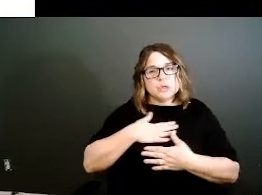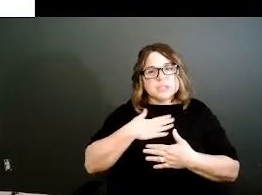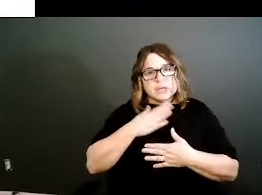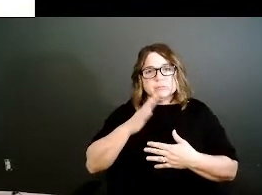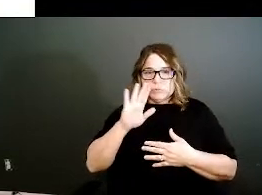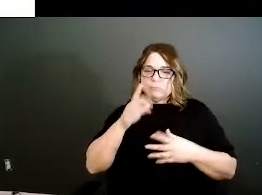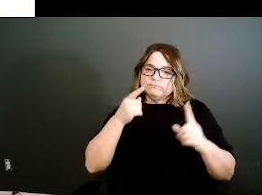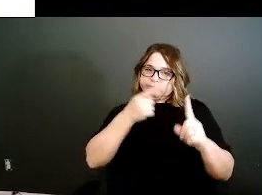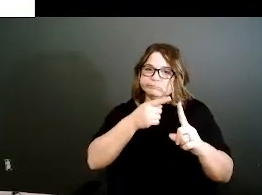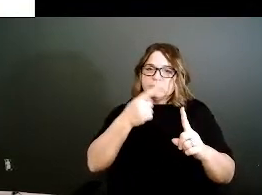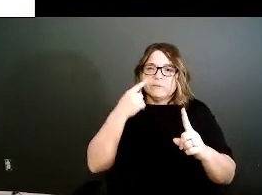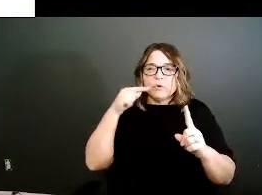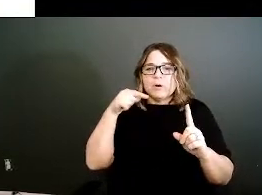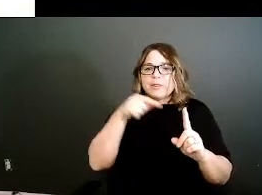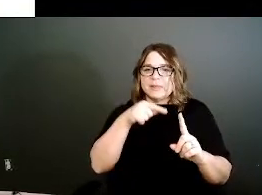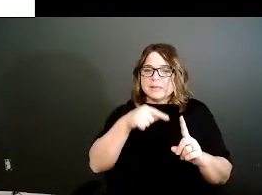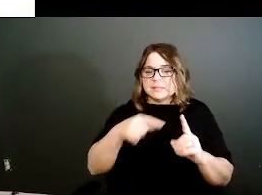TO REALLY EFFECTUATE AND